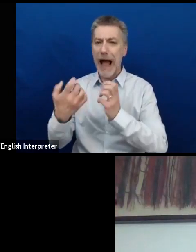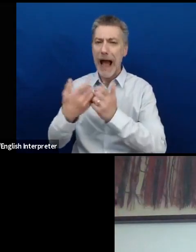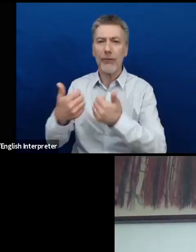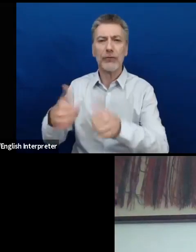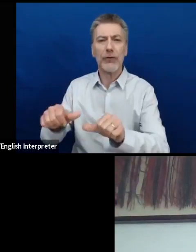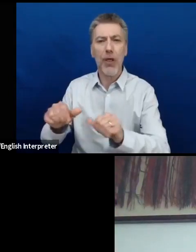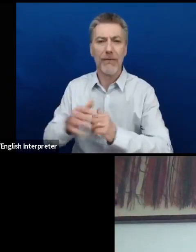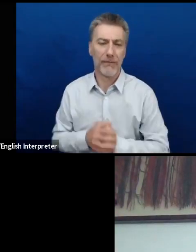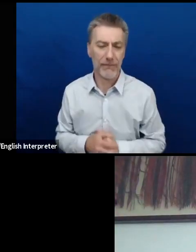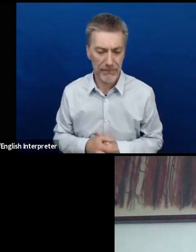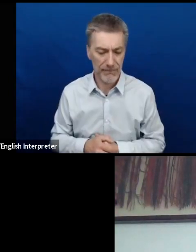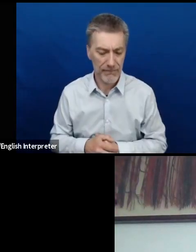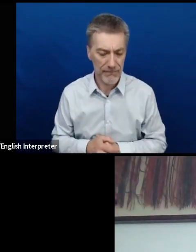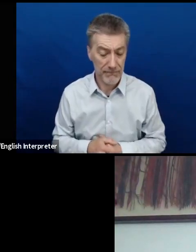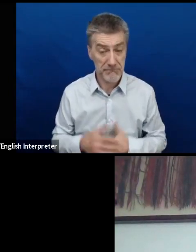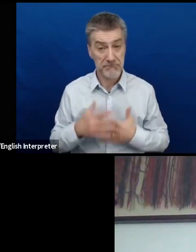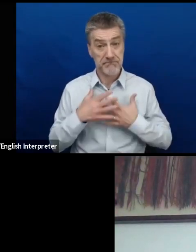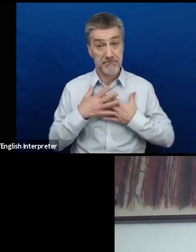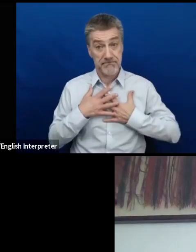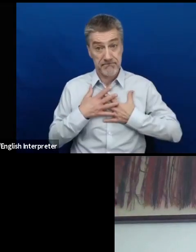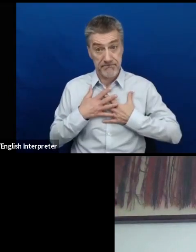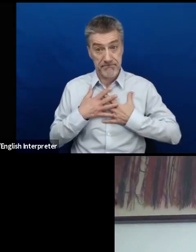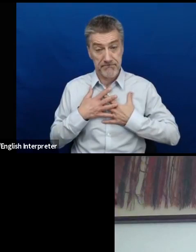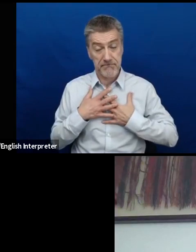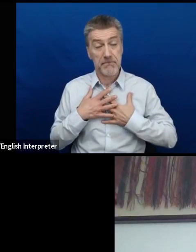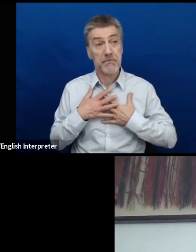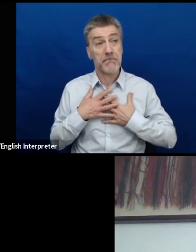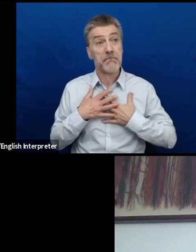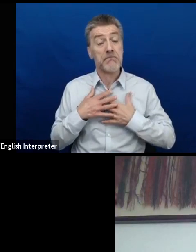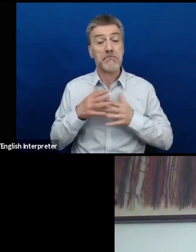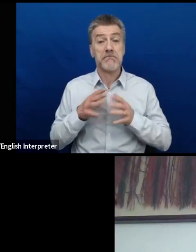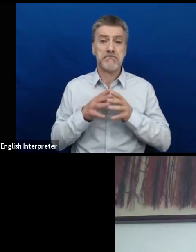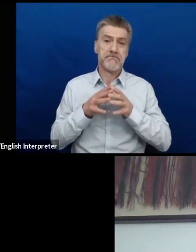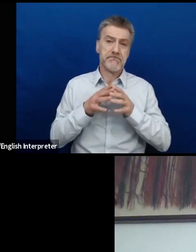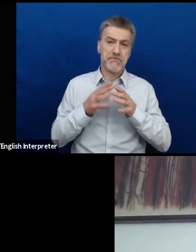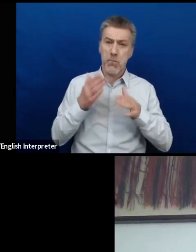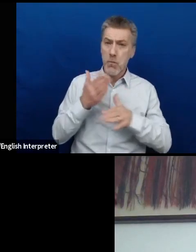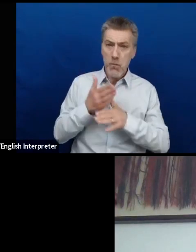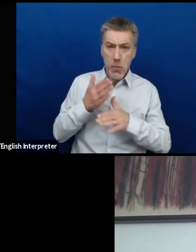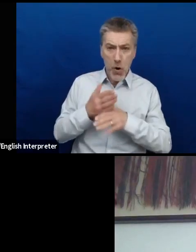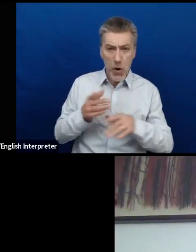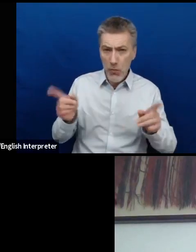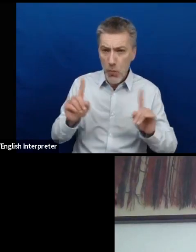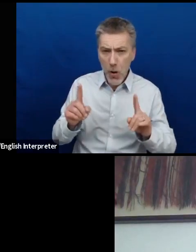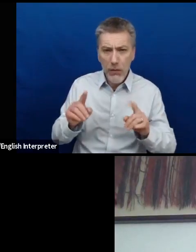with local strikes like the ones happening in Latin America Columbia